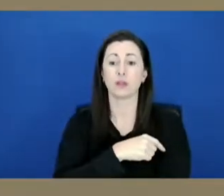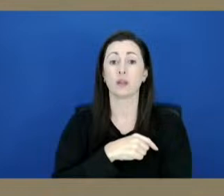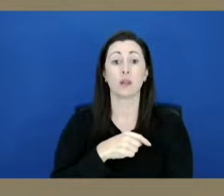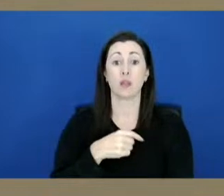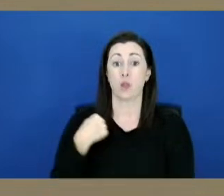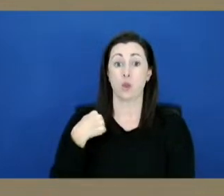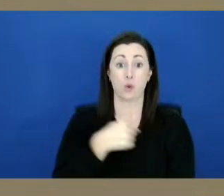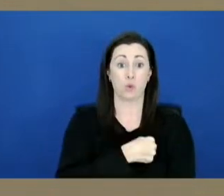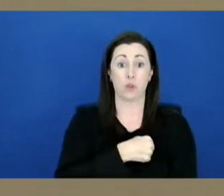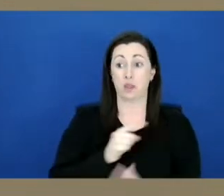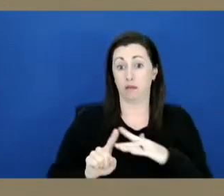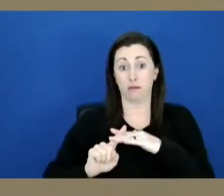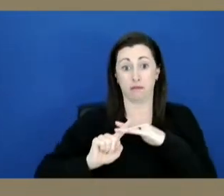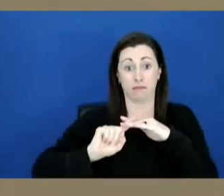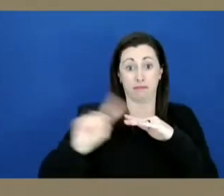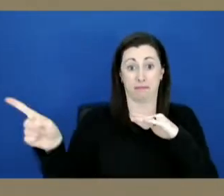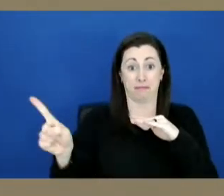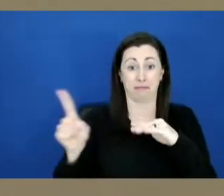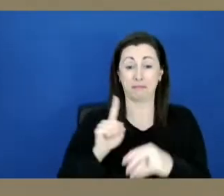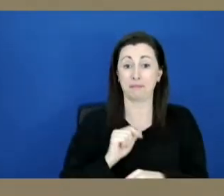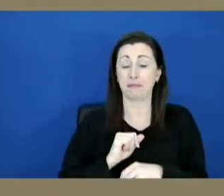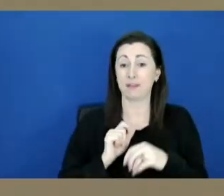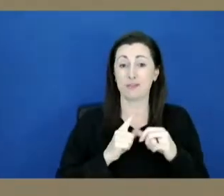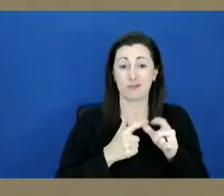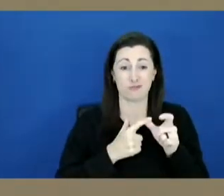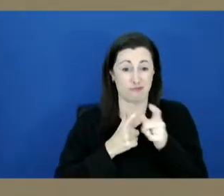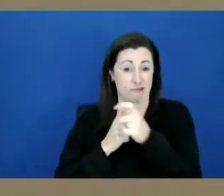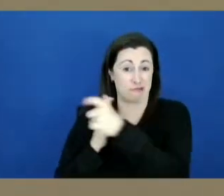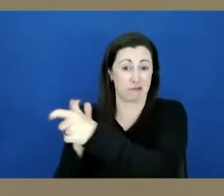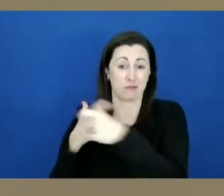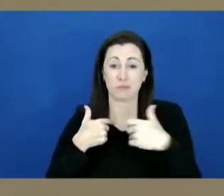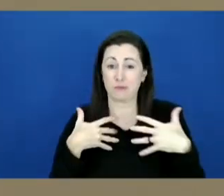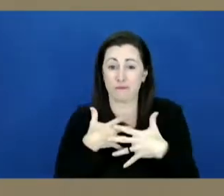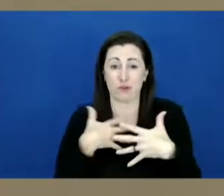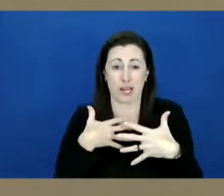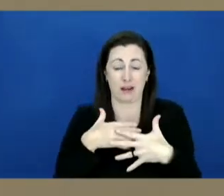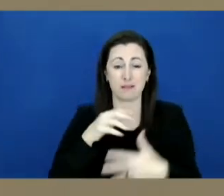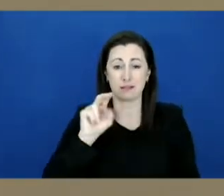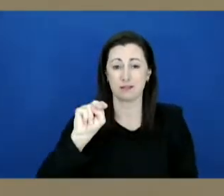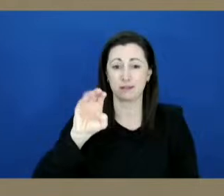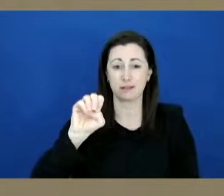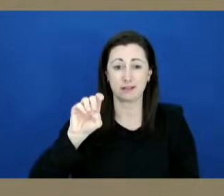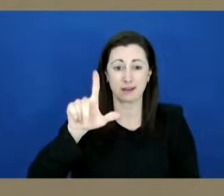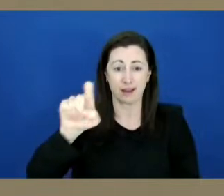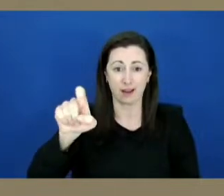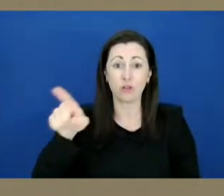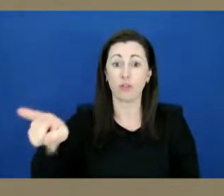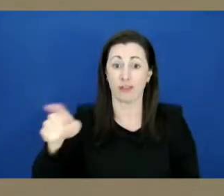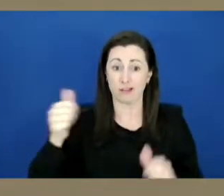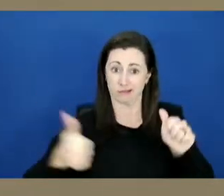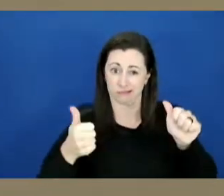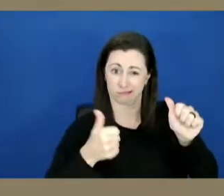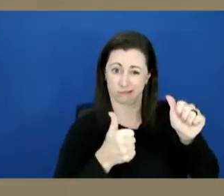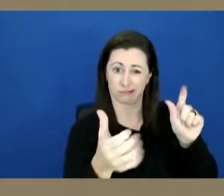REST OF YOUR LIFE? THEY HAD TO CATCH US.